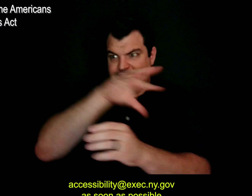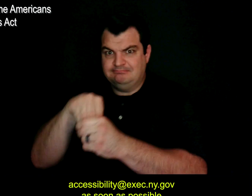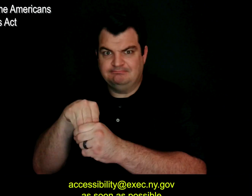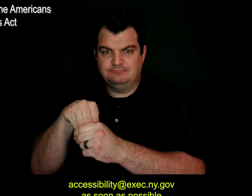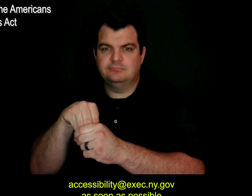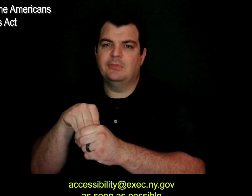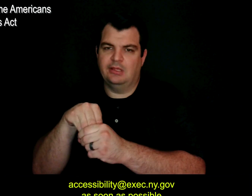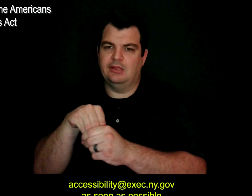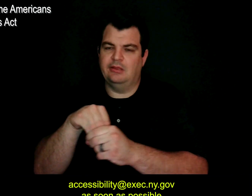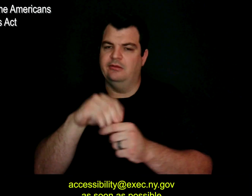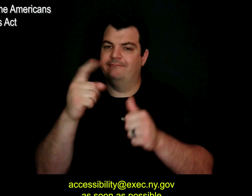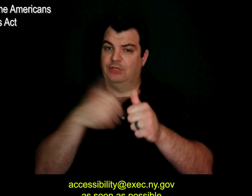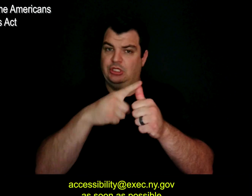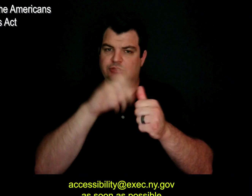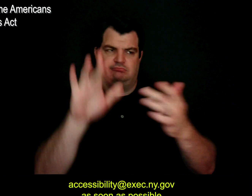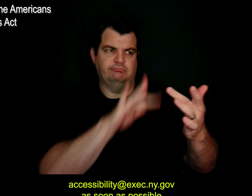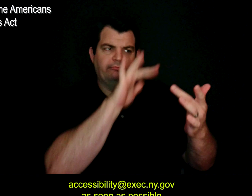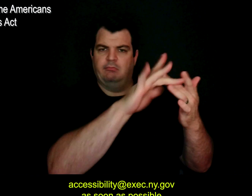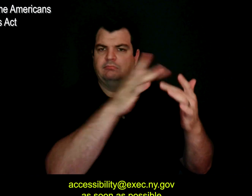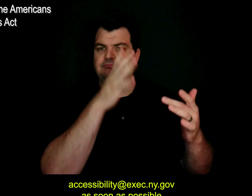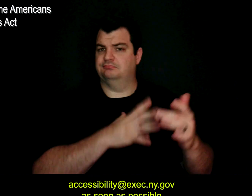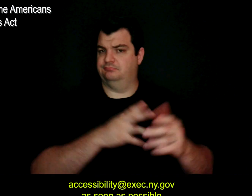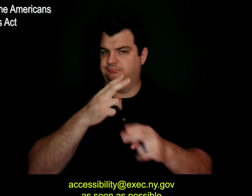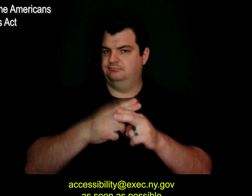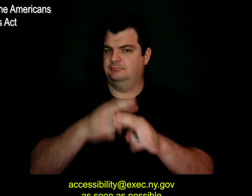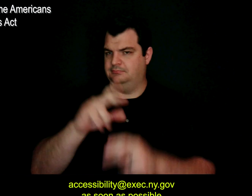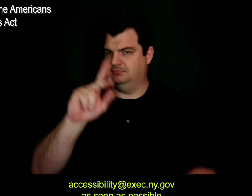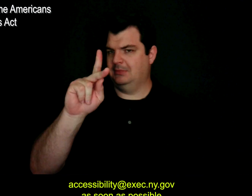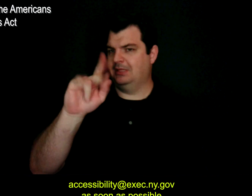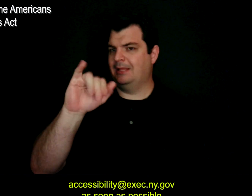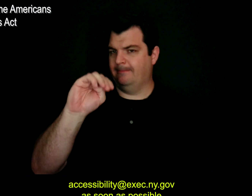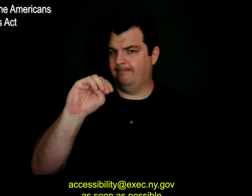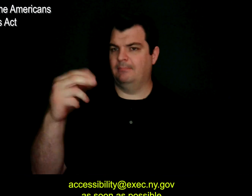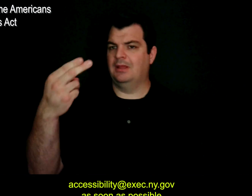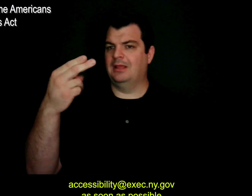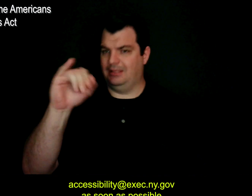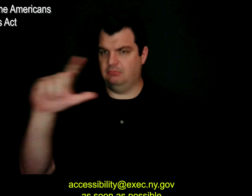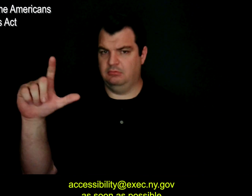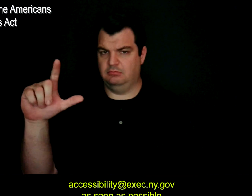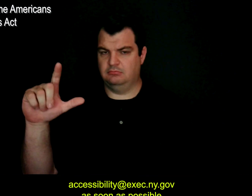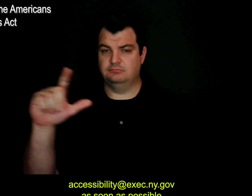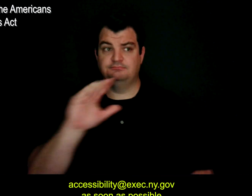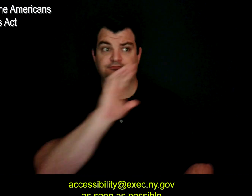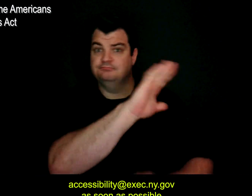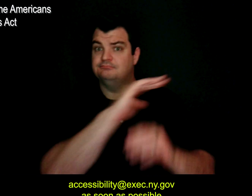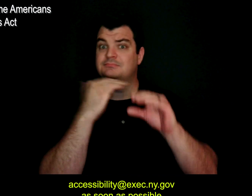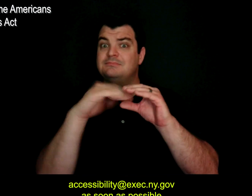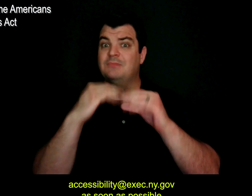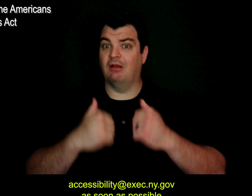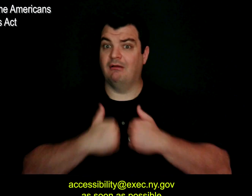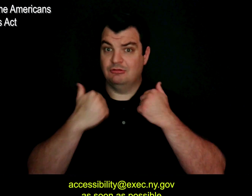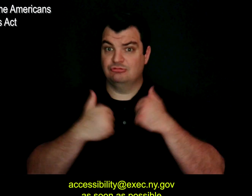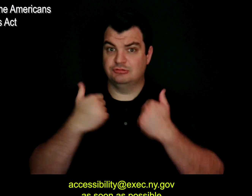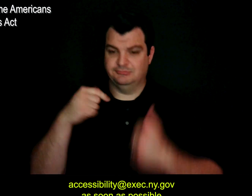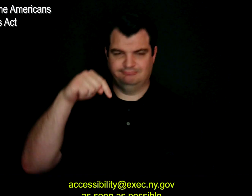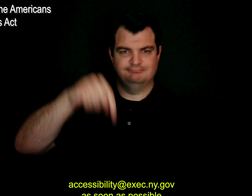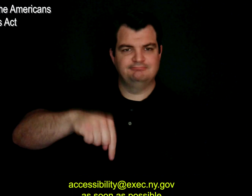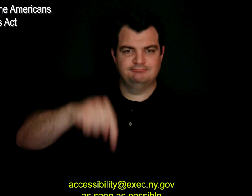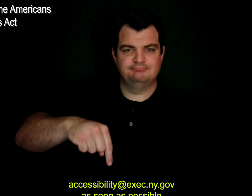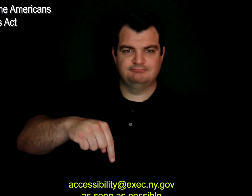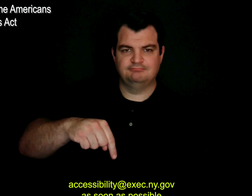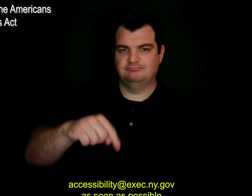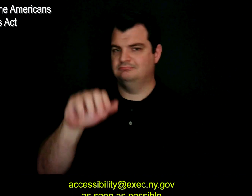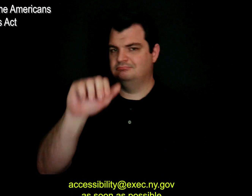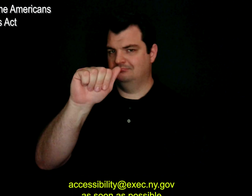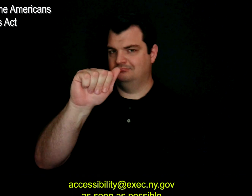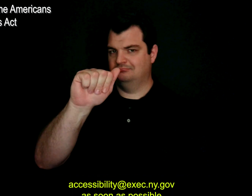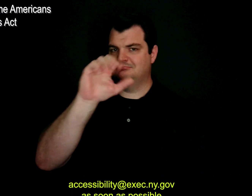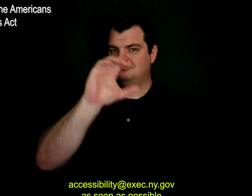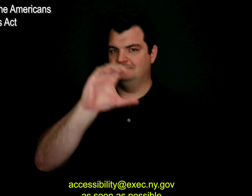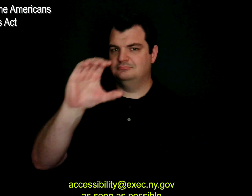accessibility@exec.ny.gov as soon as possible